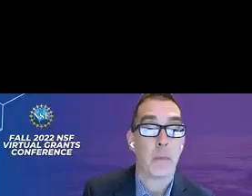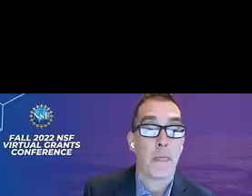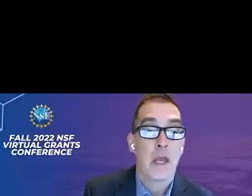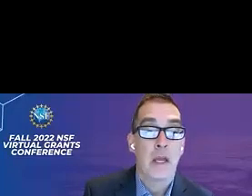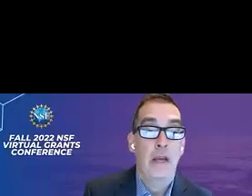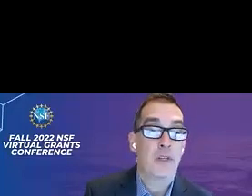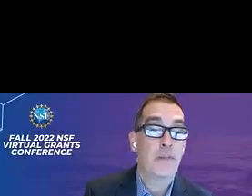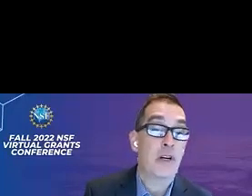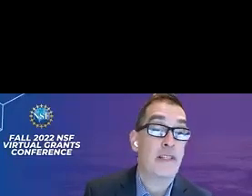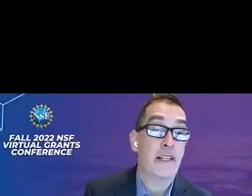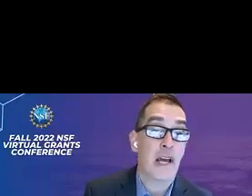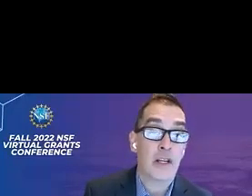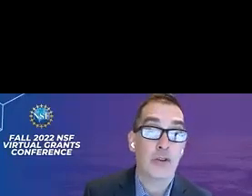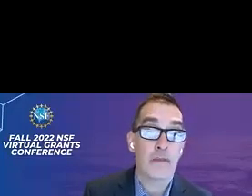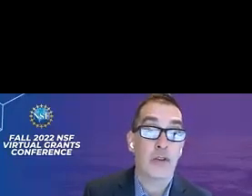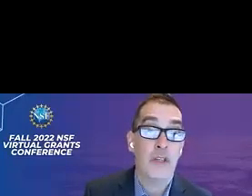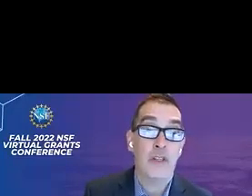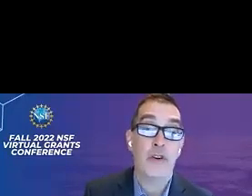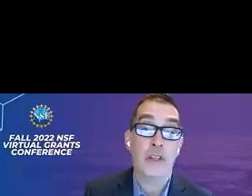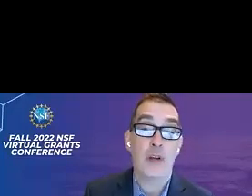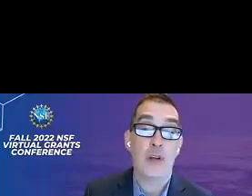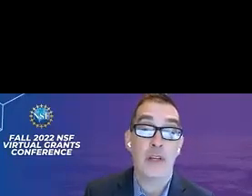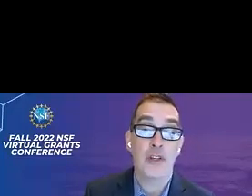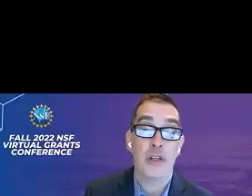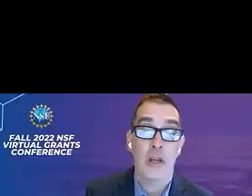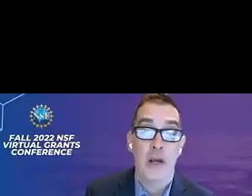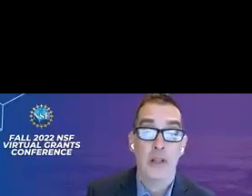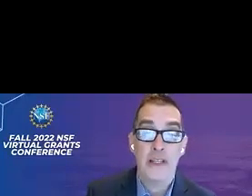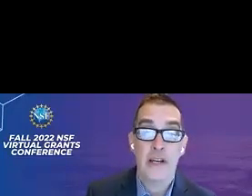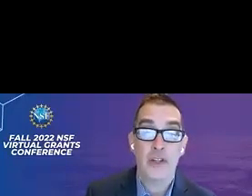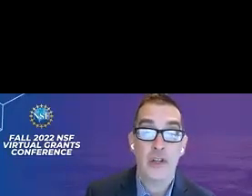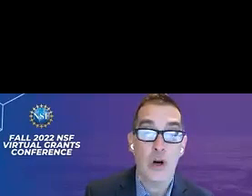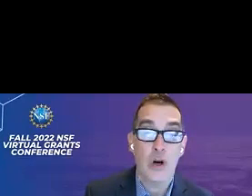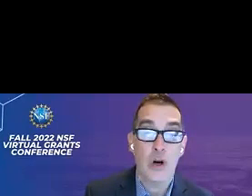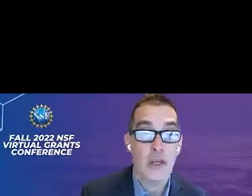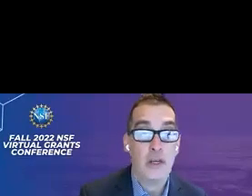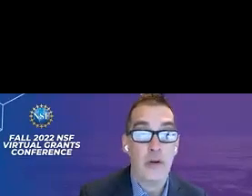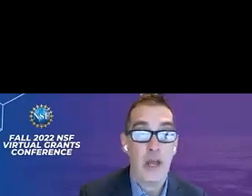If you experience any technical difficulties during this presentation, please let us know in the Q&A.